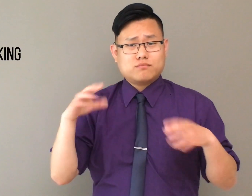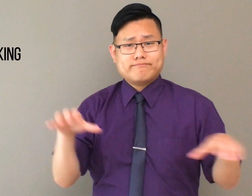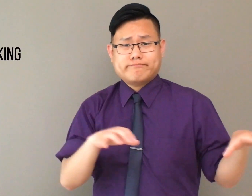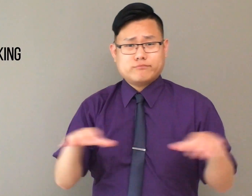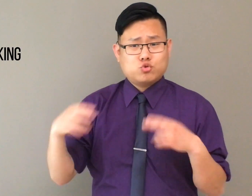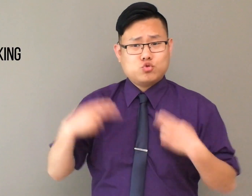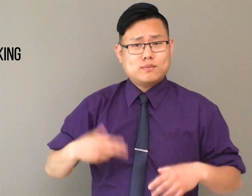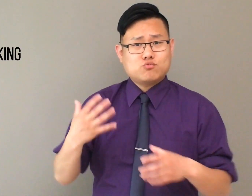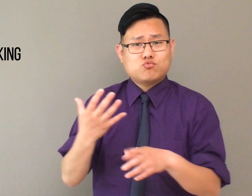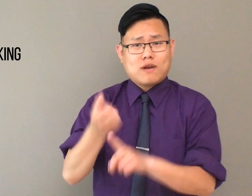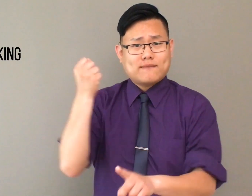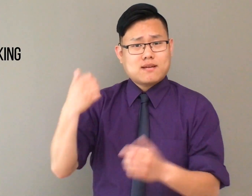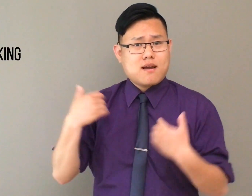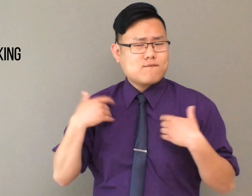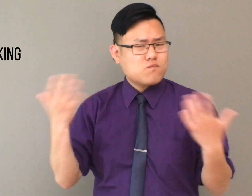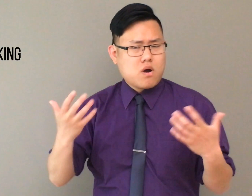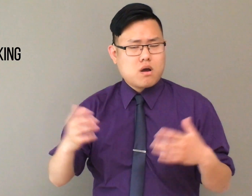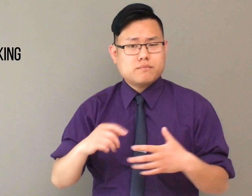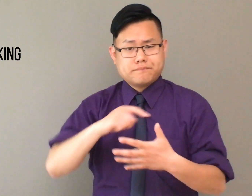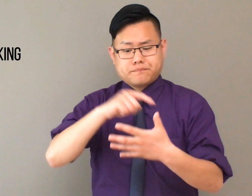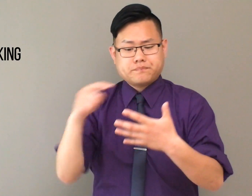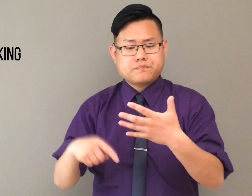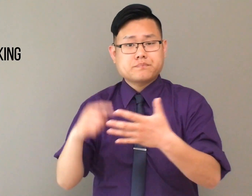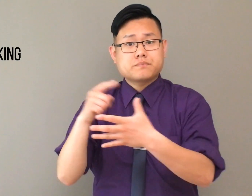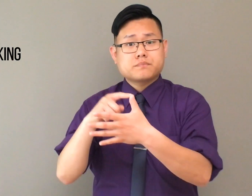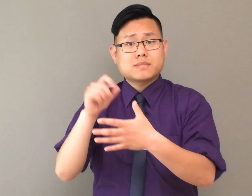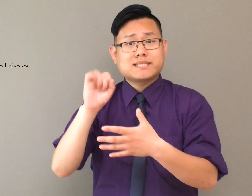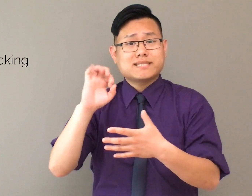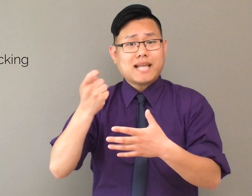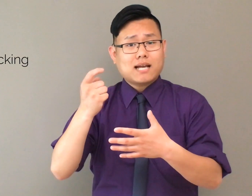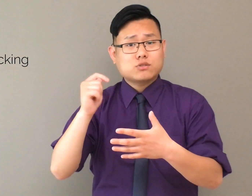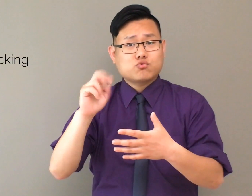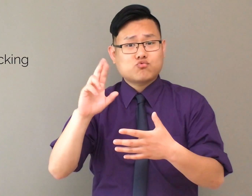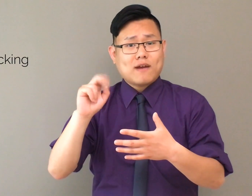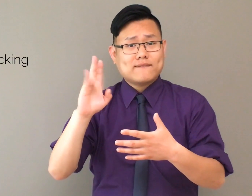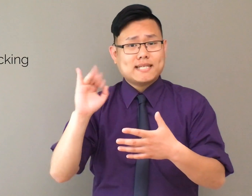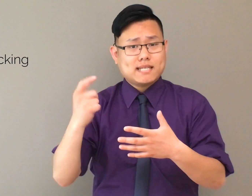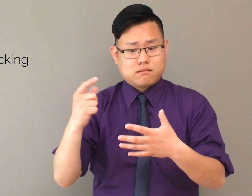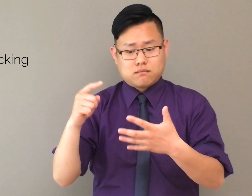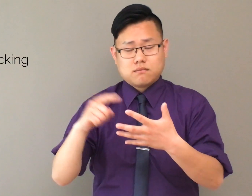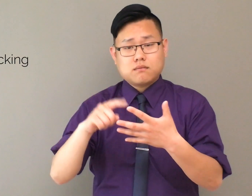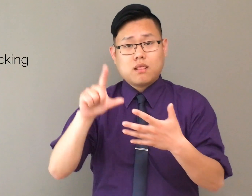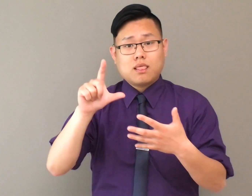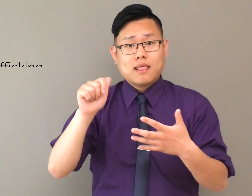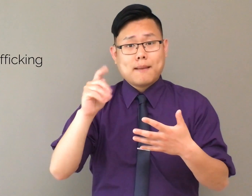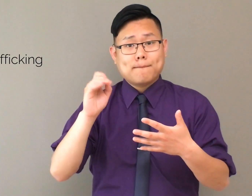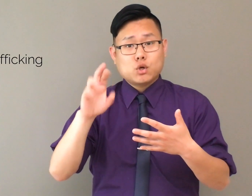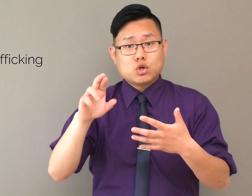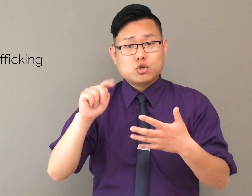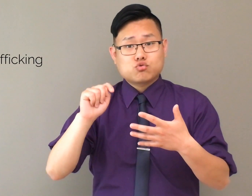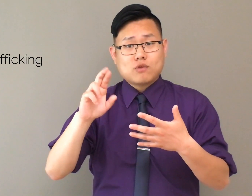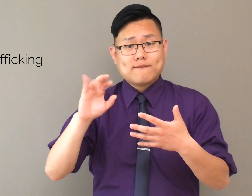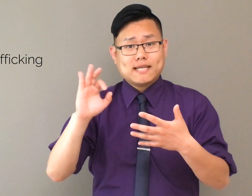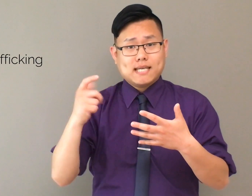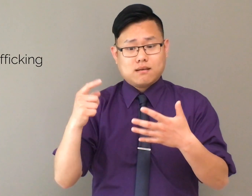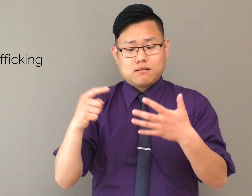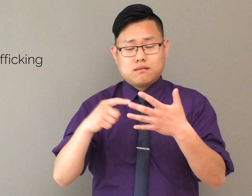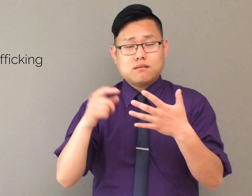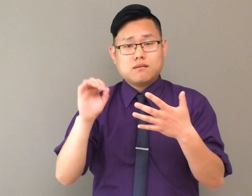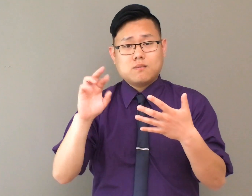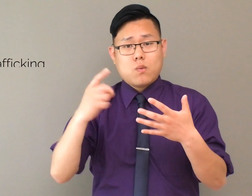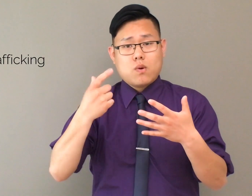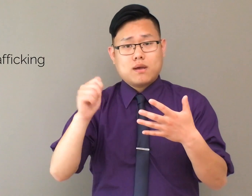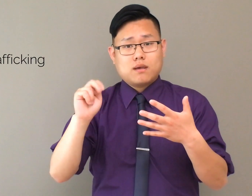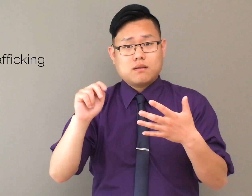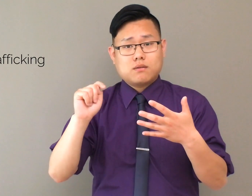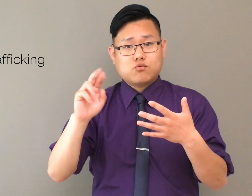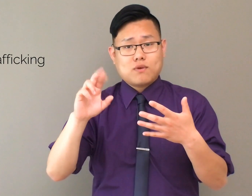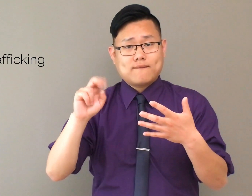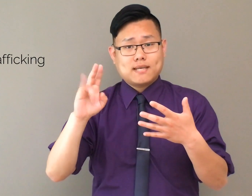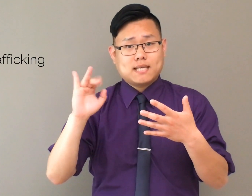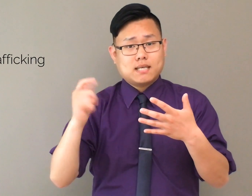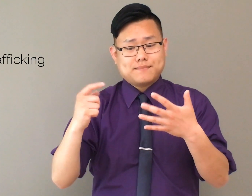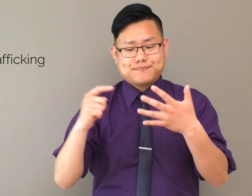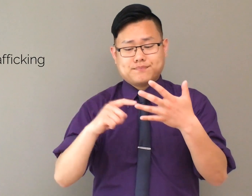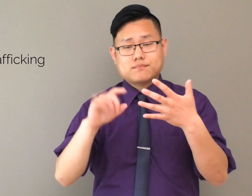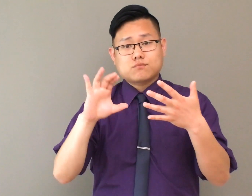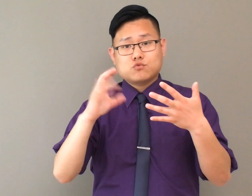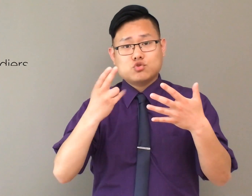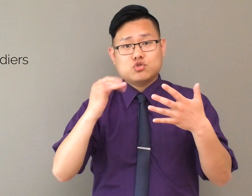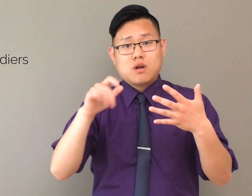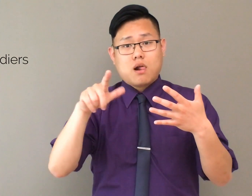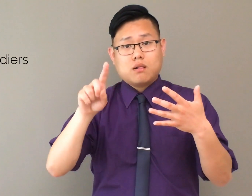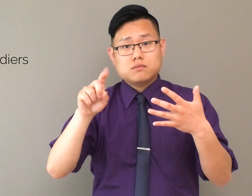There are 5 different types of human trafficking: sex trafficking, labor trafficking, organ trafficking, child